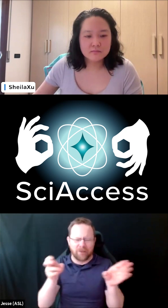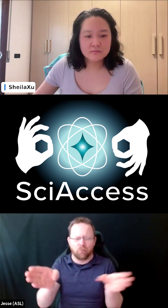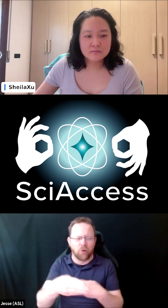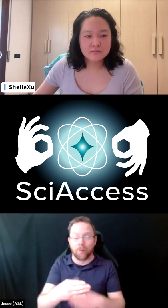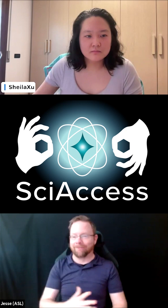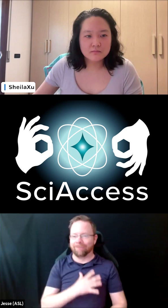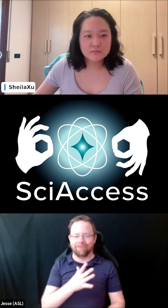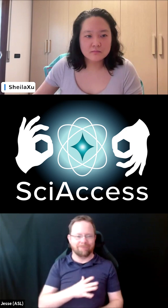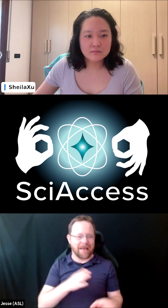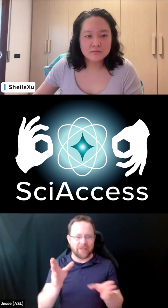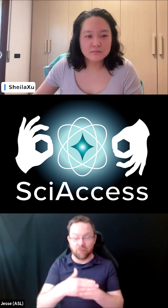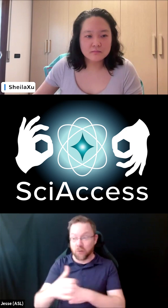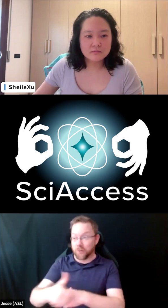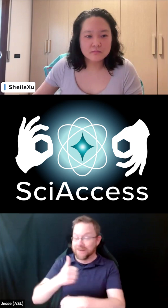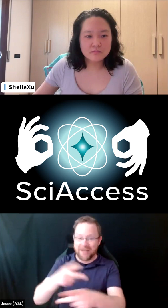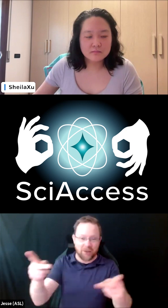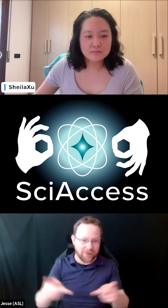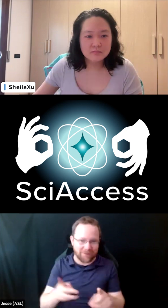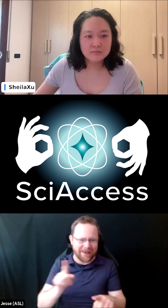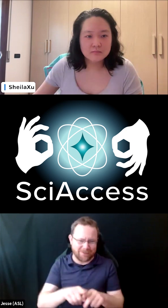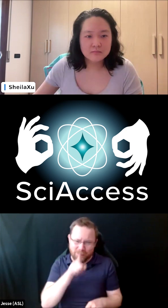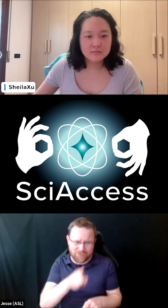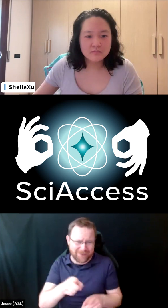We know how to make it really accessible.